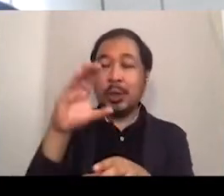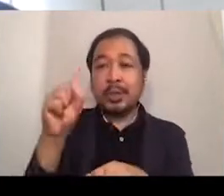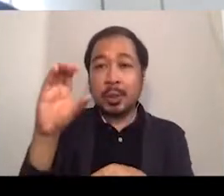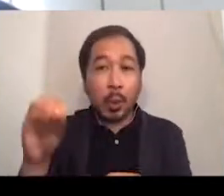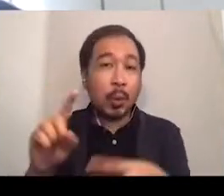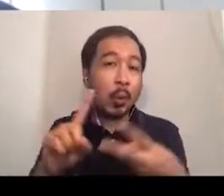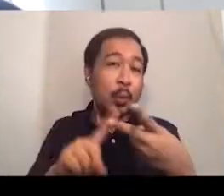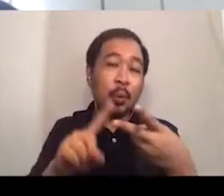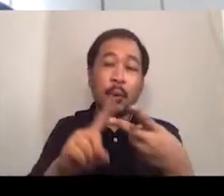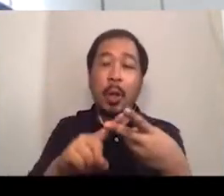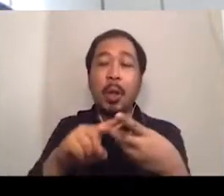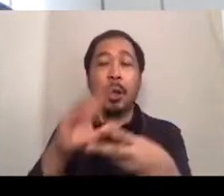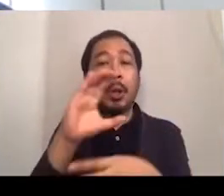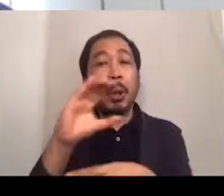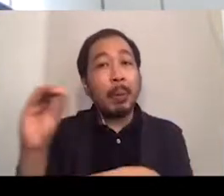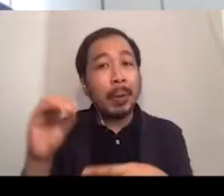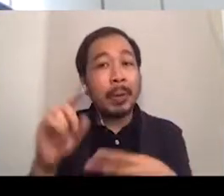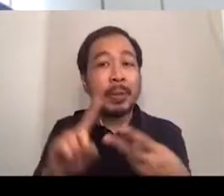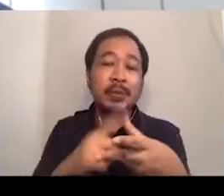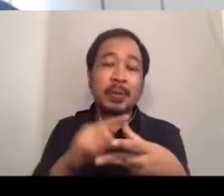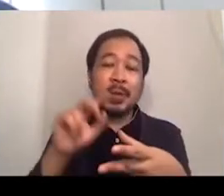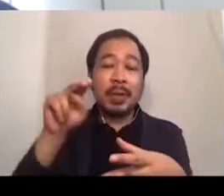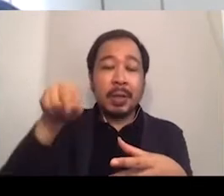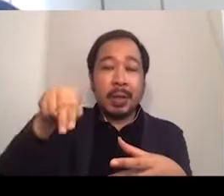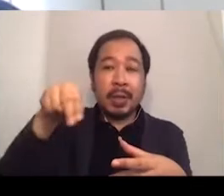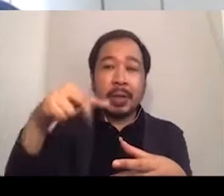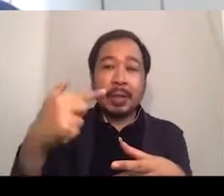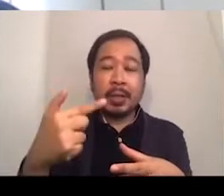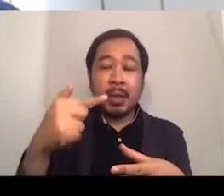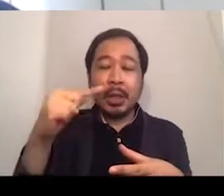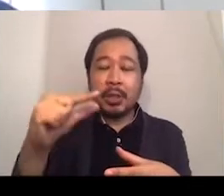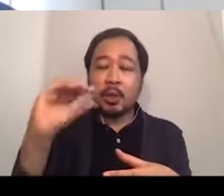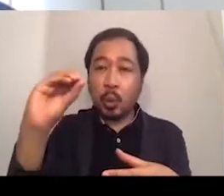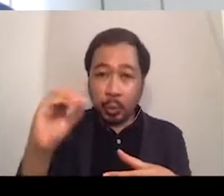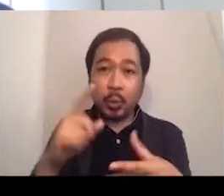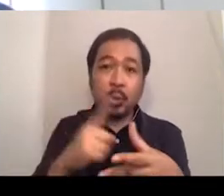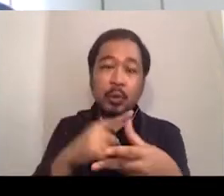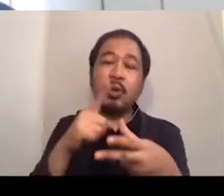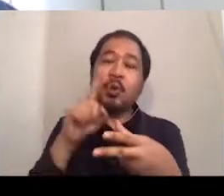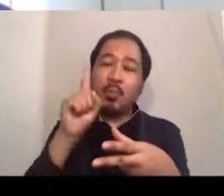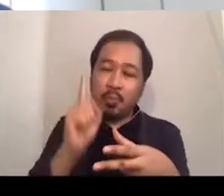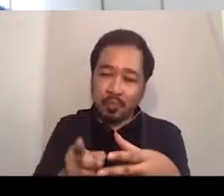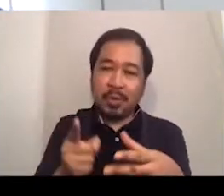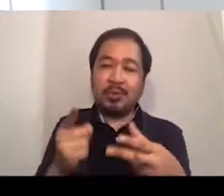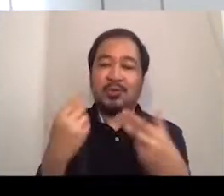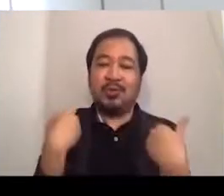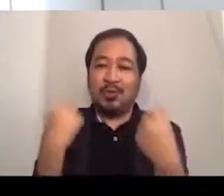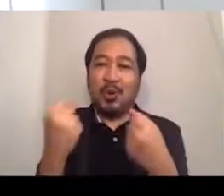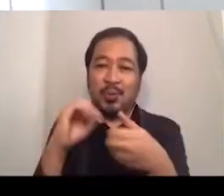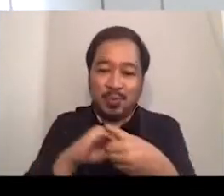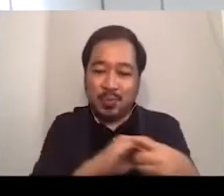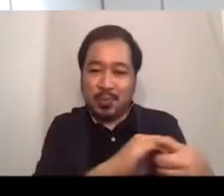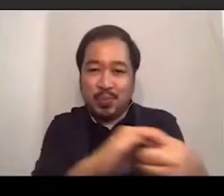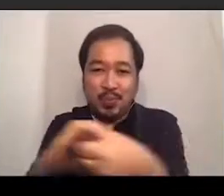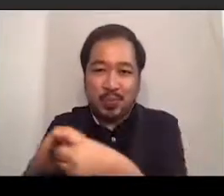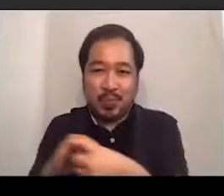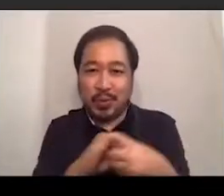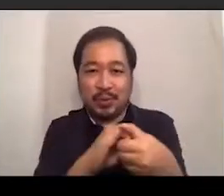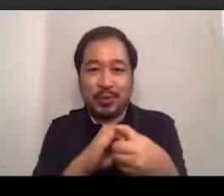to fight the virus and front up the economic thunderstorm. Thank you.